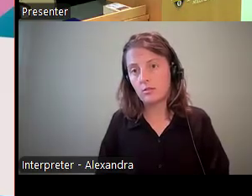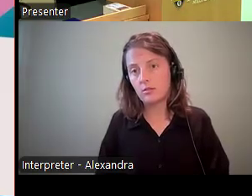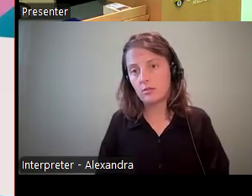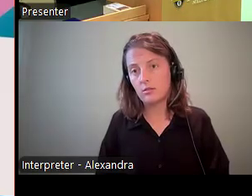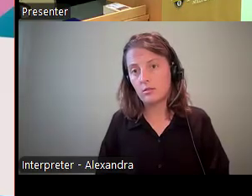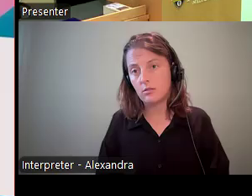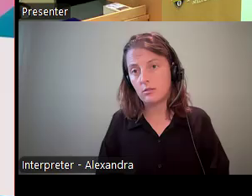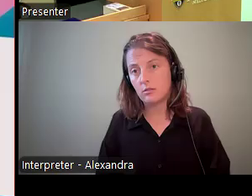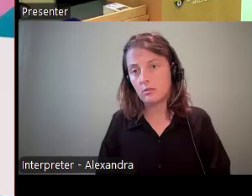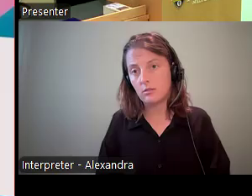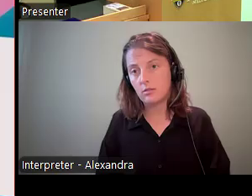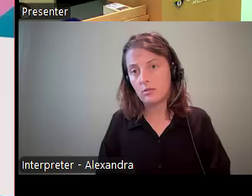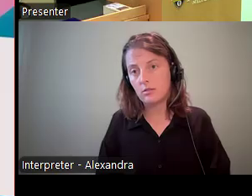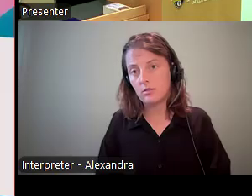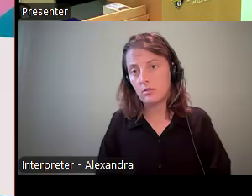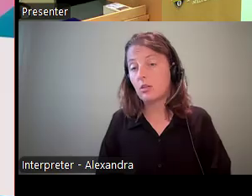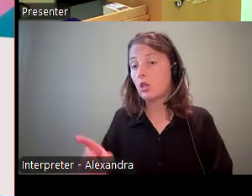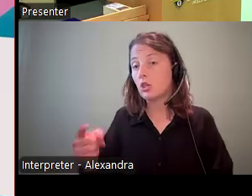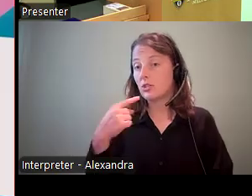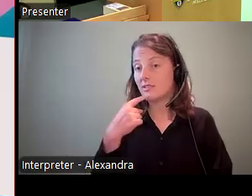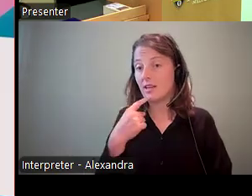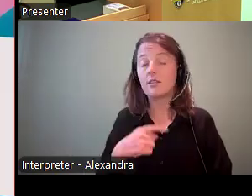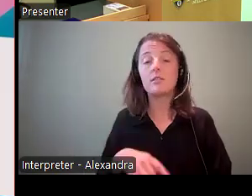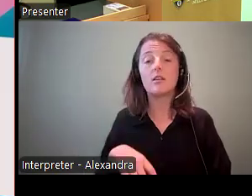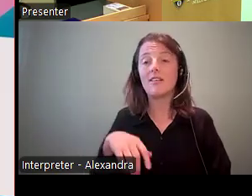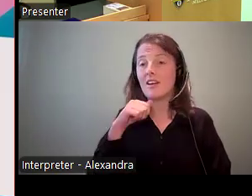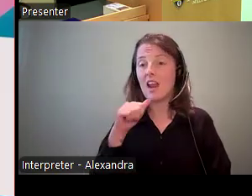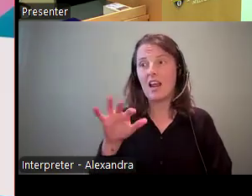culture, she says, not take the lead necessarily, but give them